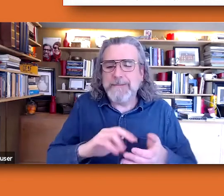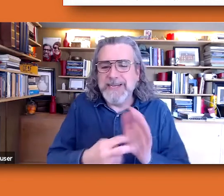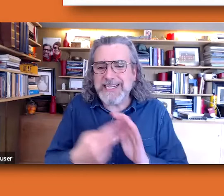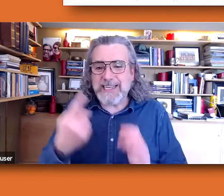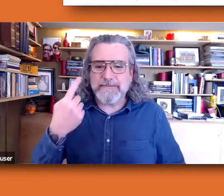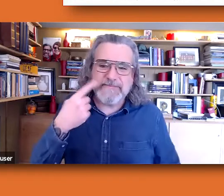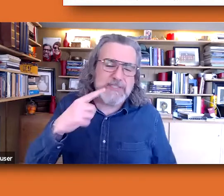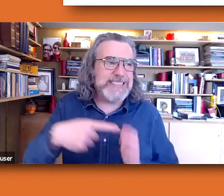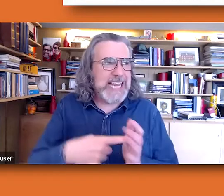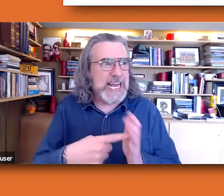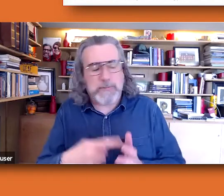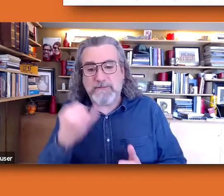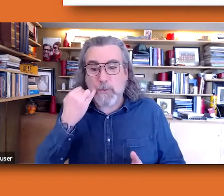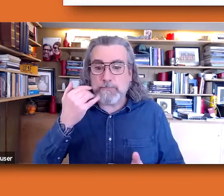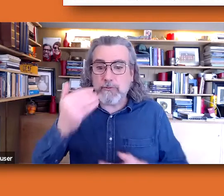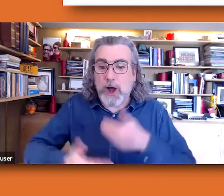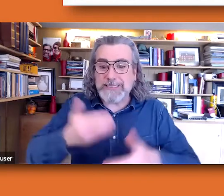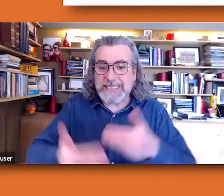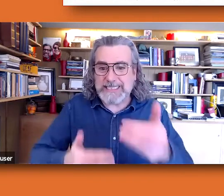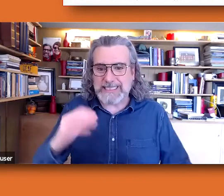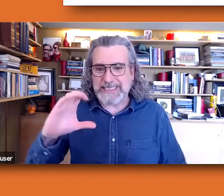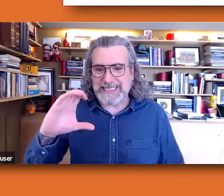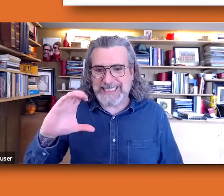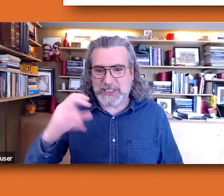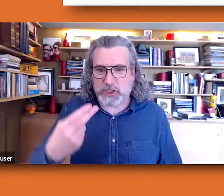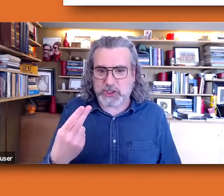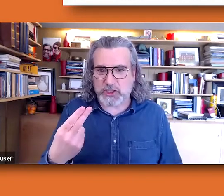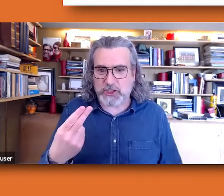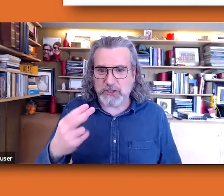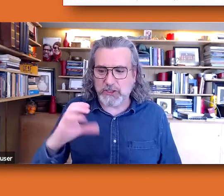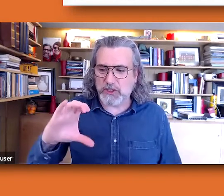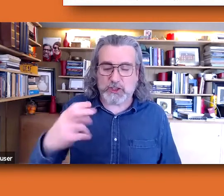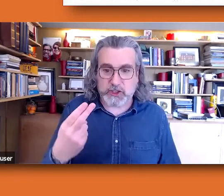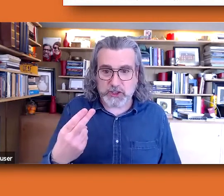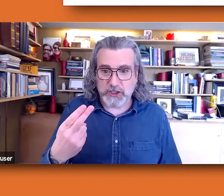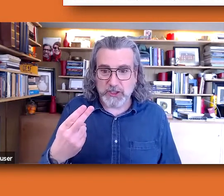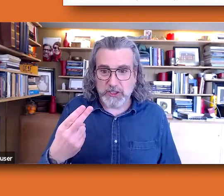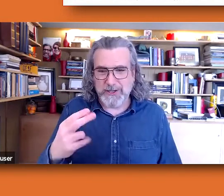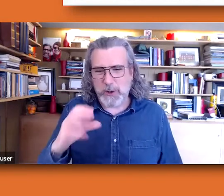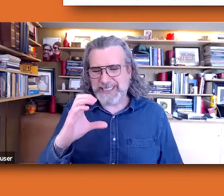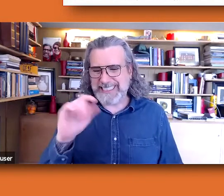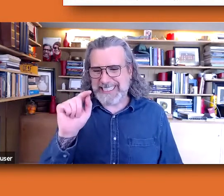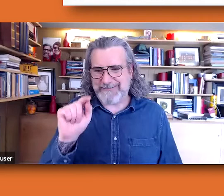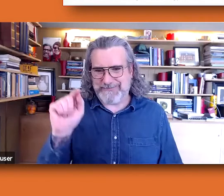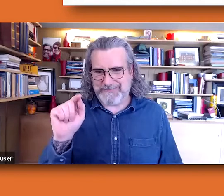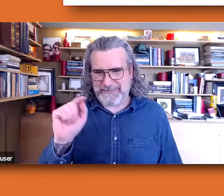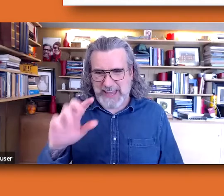meaning, for example, to process the sound "c-h" or "ch"